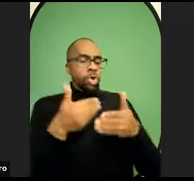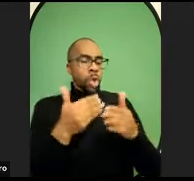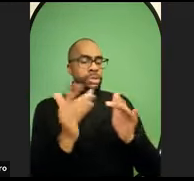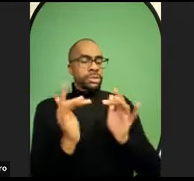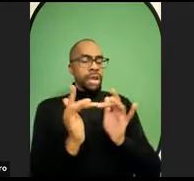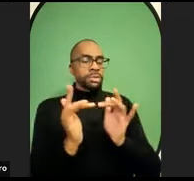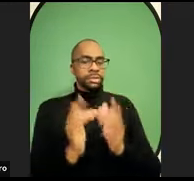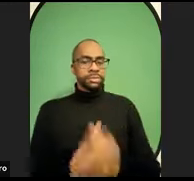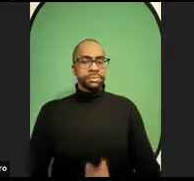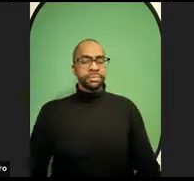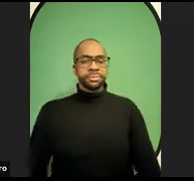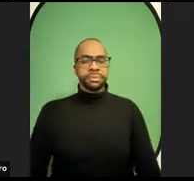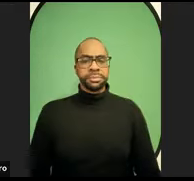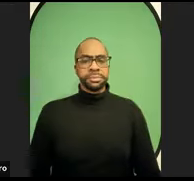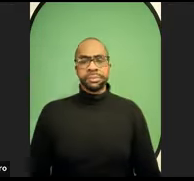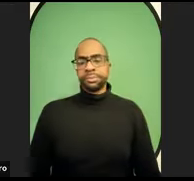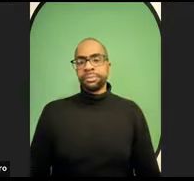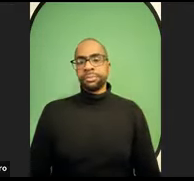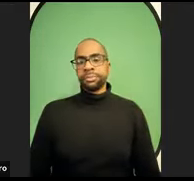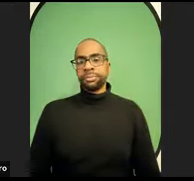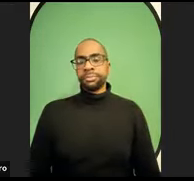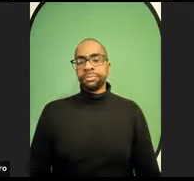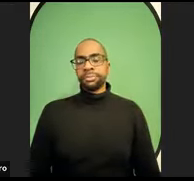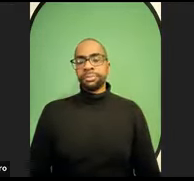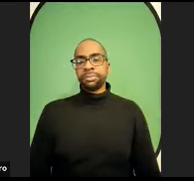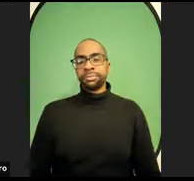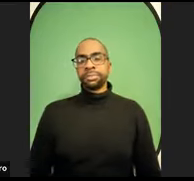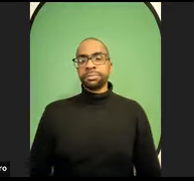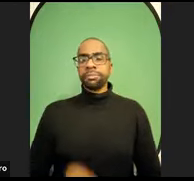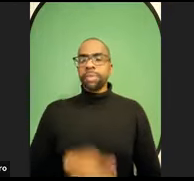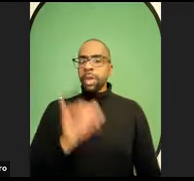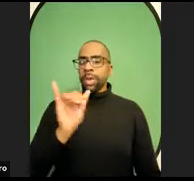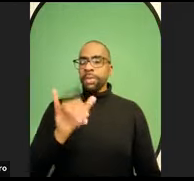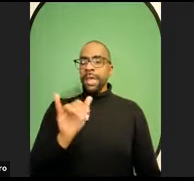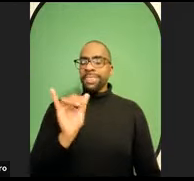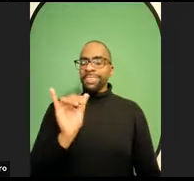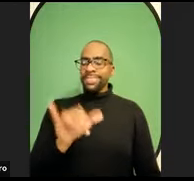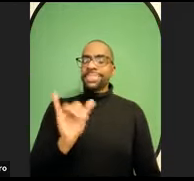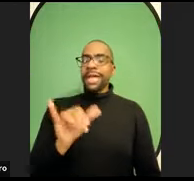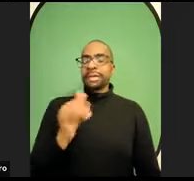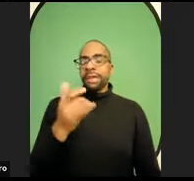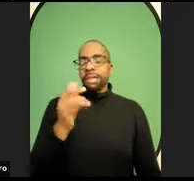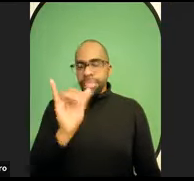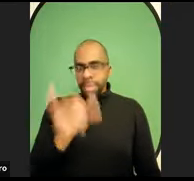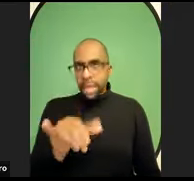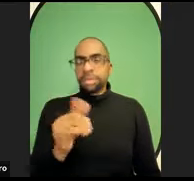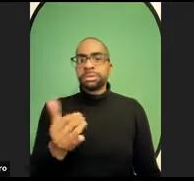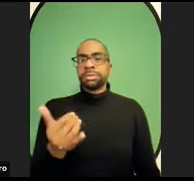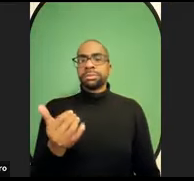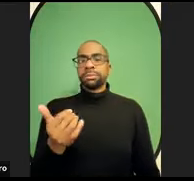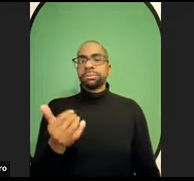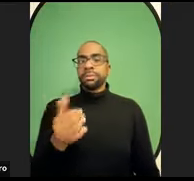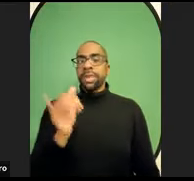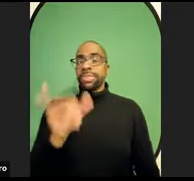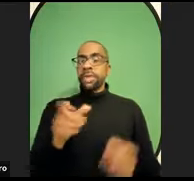maintained at least three feet of distance in the classroom, from a student who tested positive will be, will not who tested positive will be, will not be considered closed context so that. point of being a close contact as point of being a close contact as a distinction from the previous policy on school. holiday